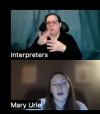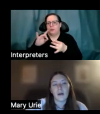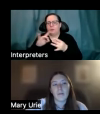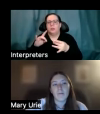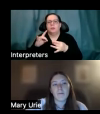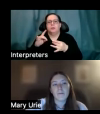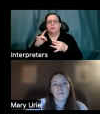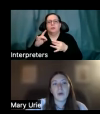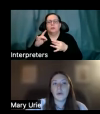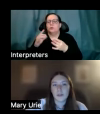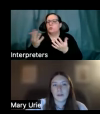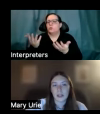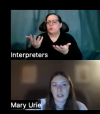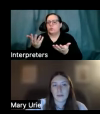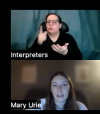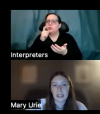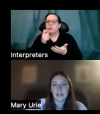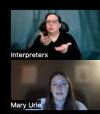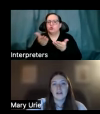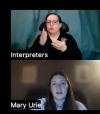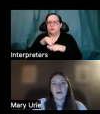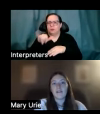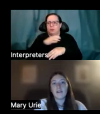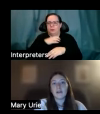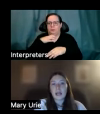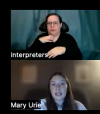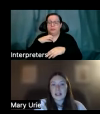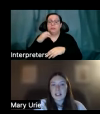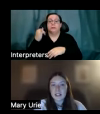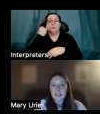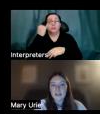I'm who serves on the committee. So if you know any legislators